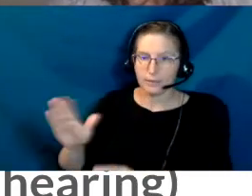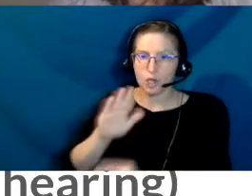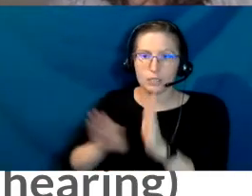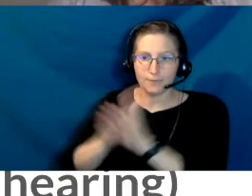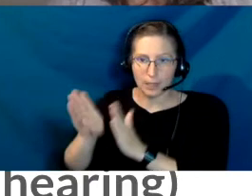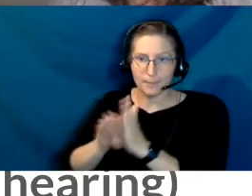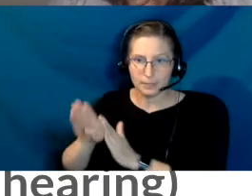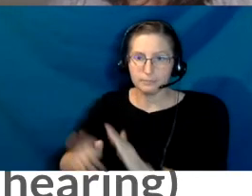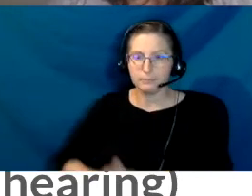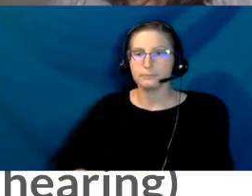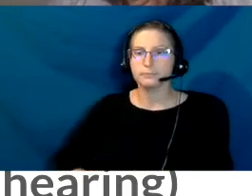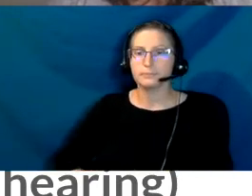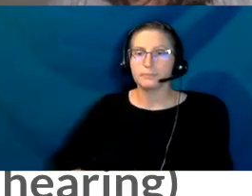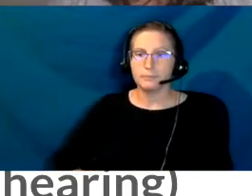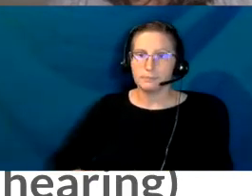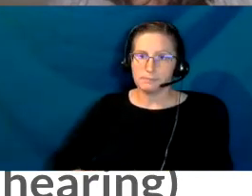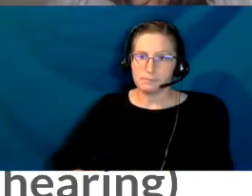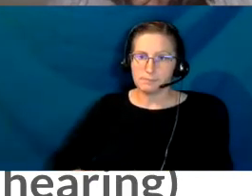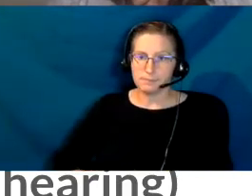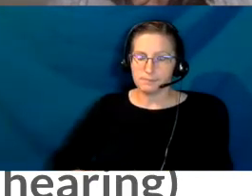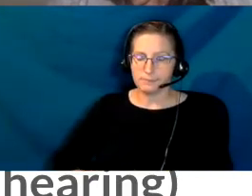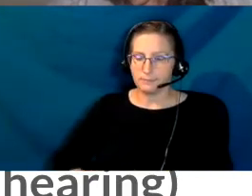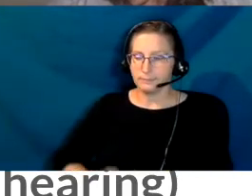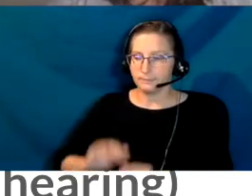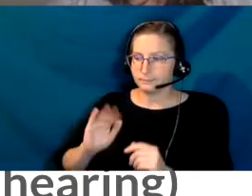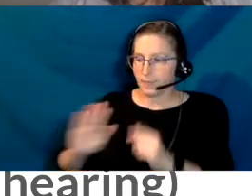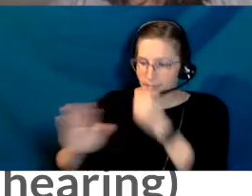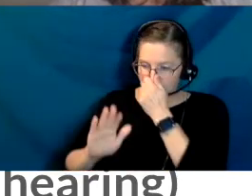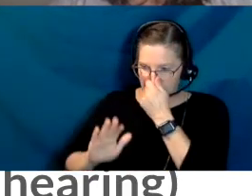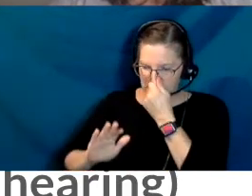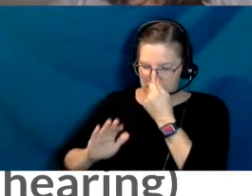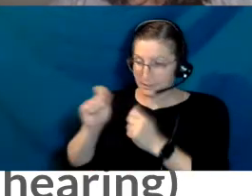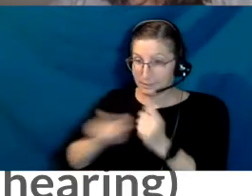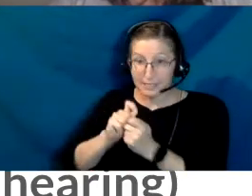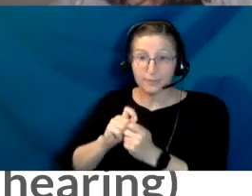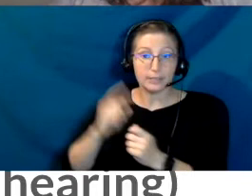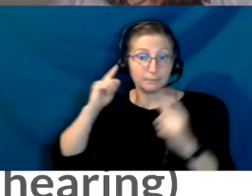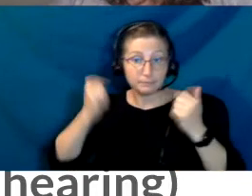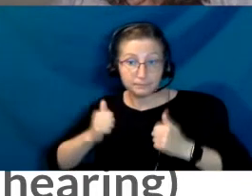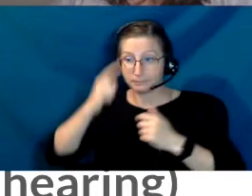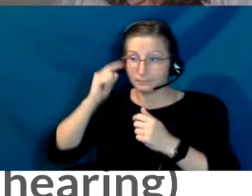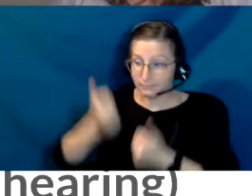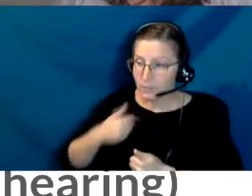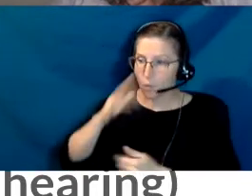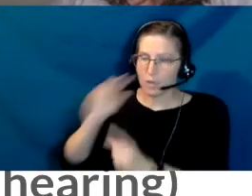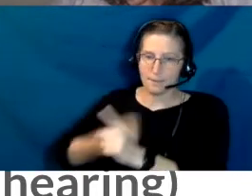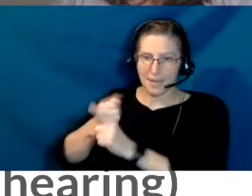their specific loss of vision and hearing impacts them. So that those accommodations